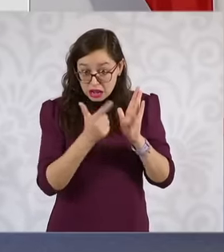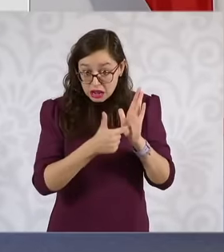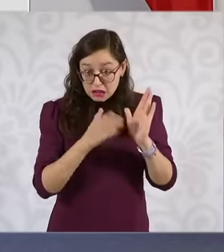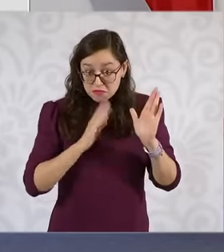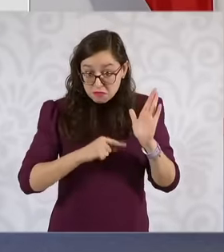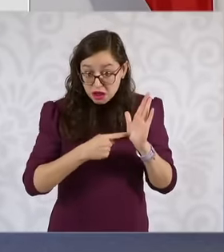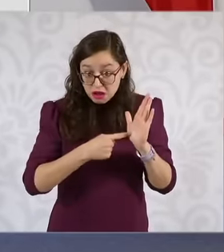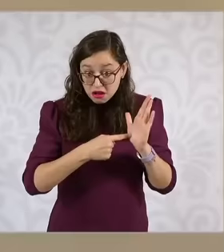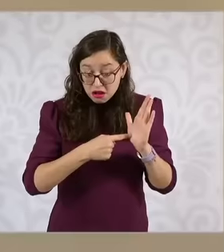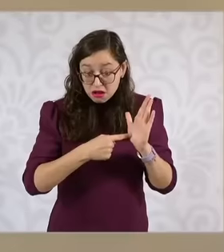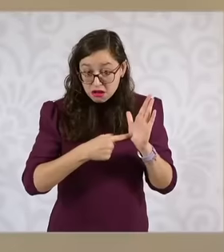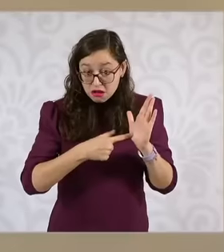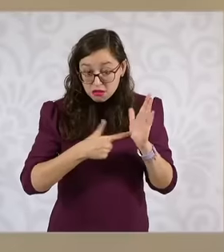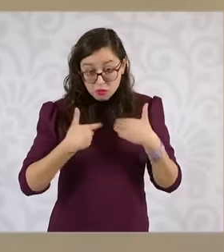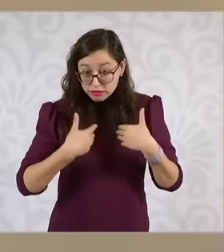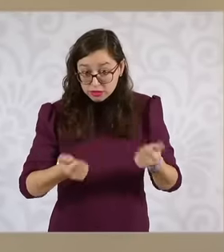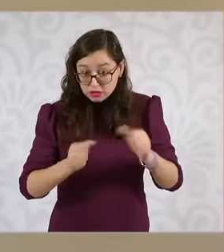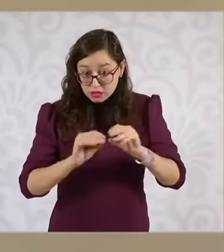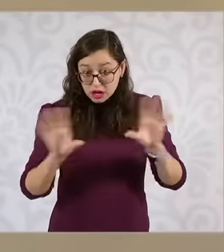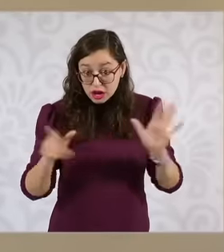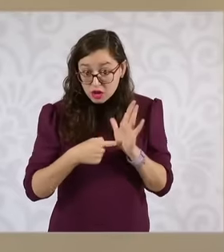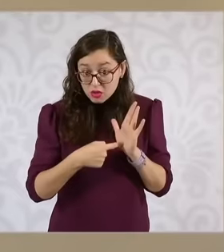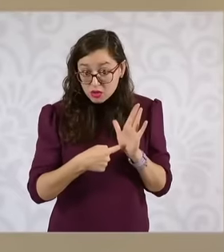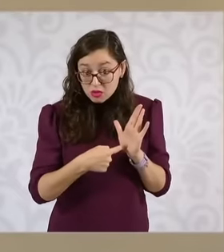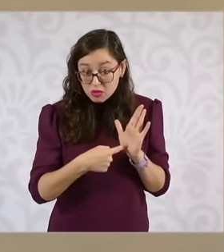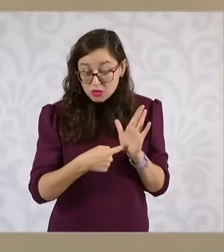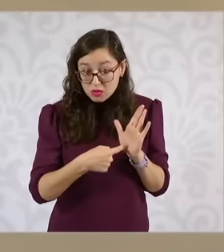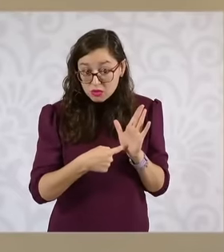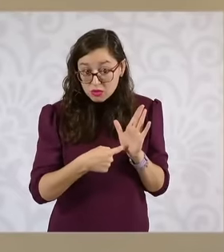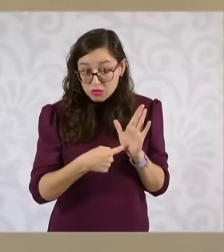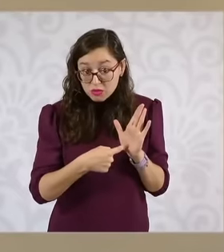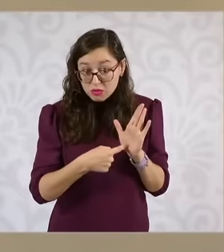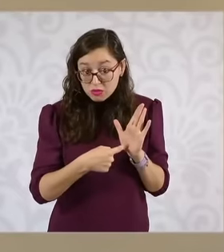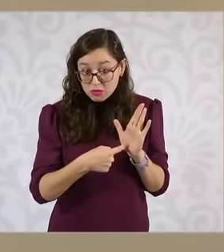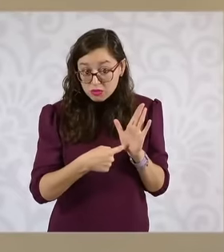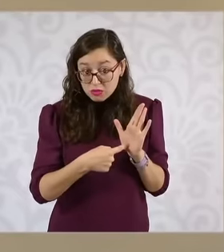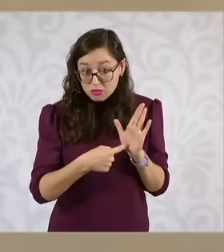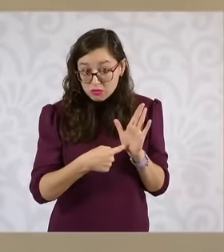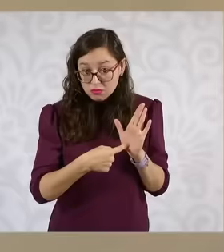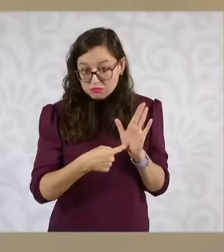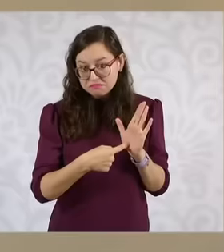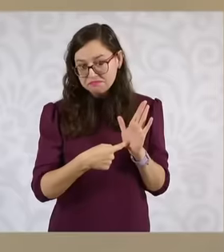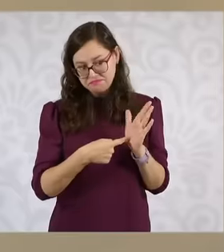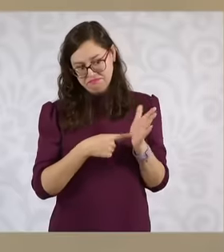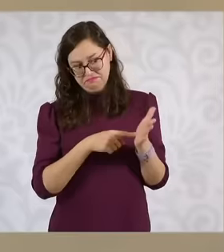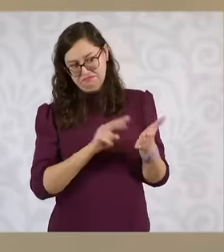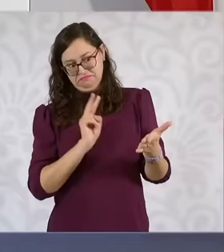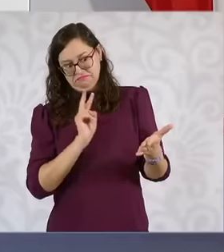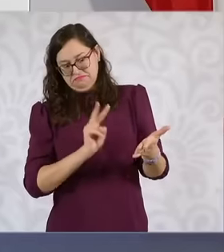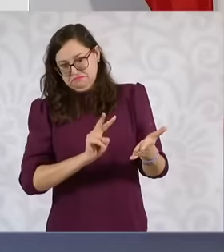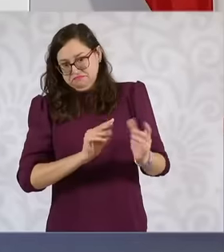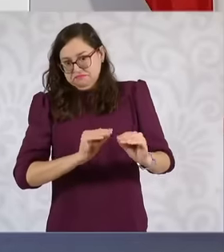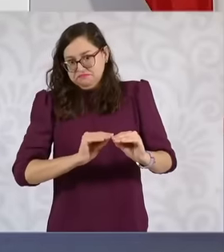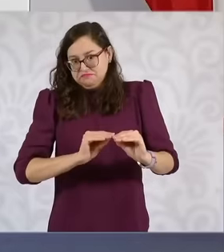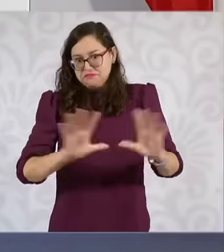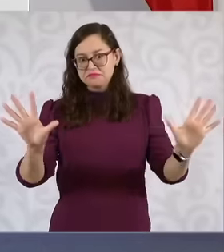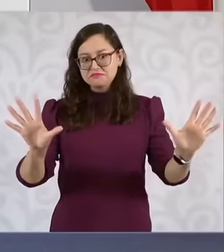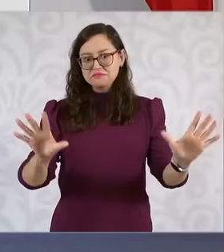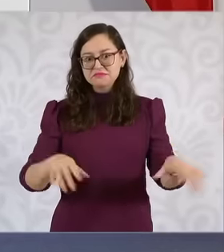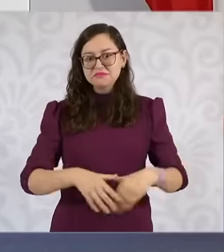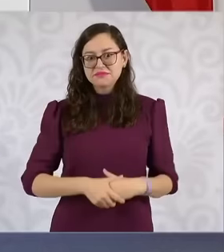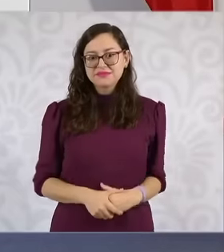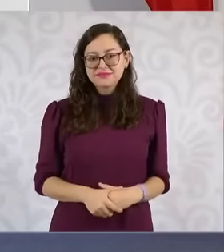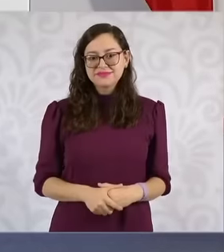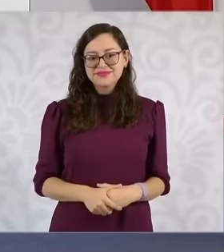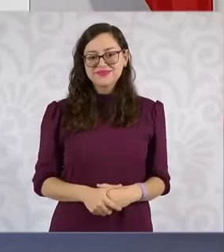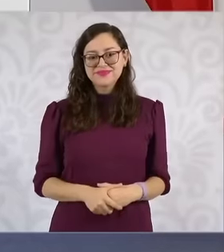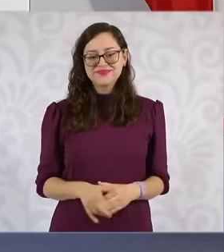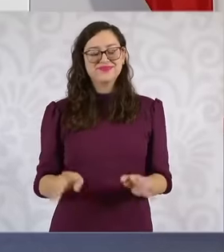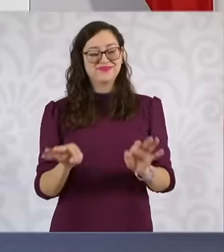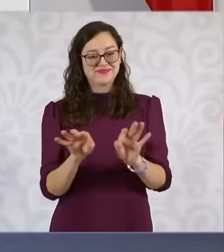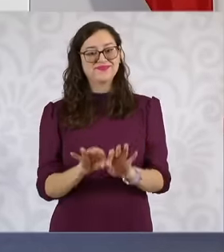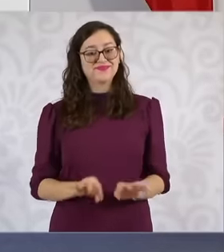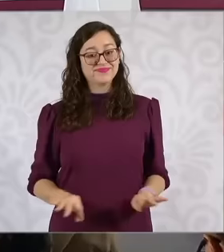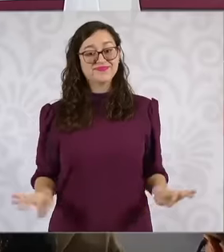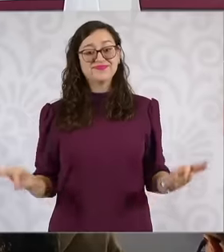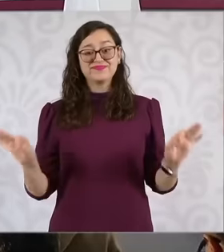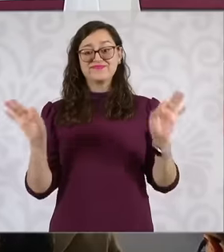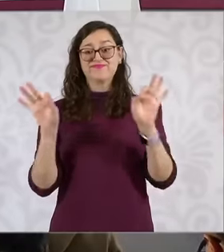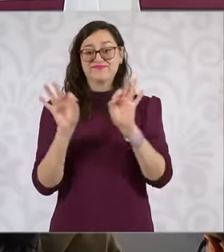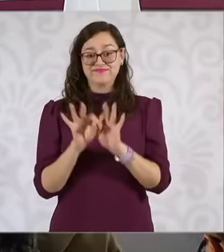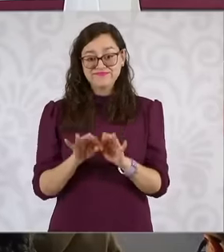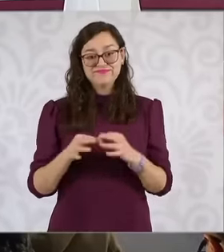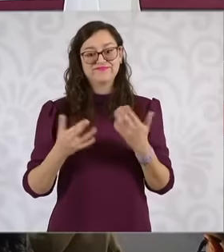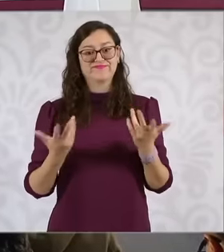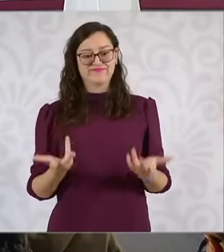61 is not clear for a while. It is very clear. So it is important to do this count